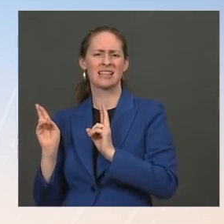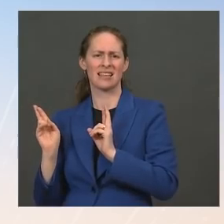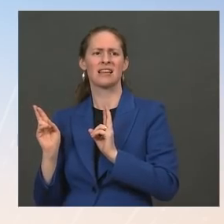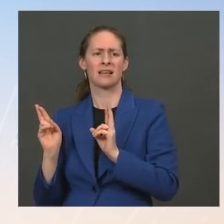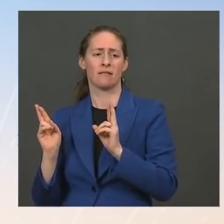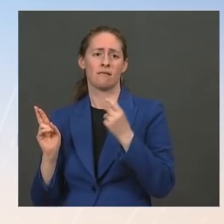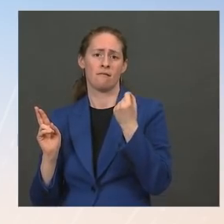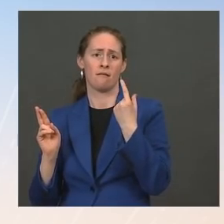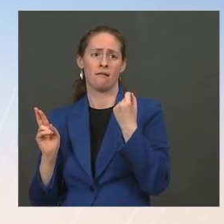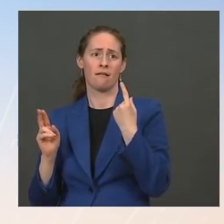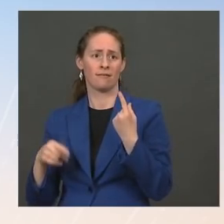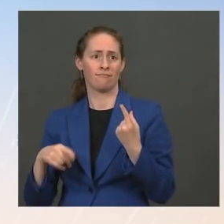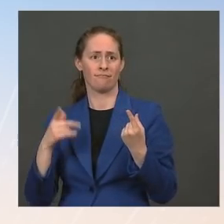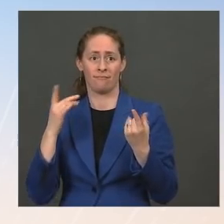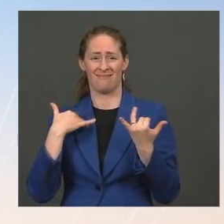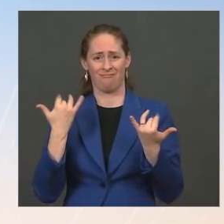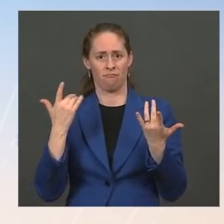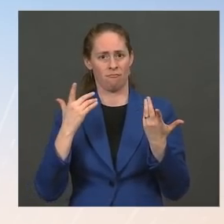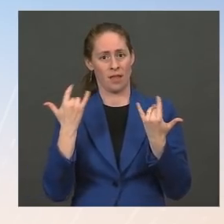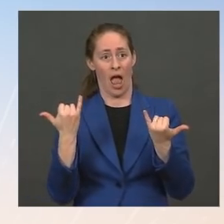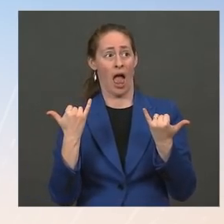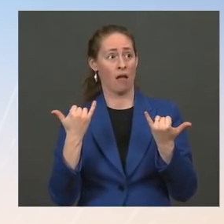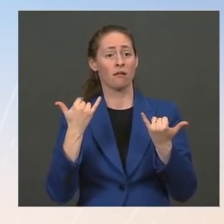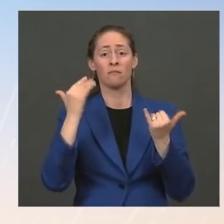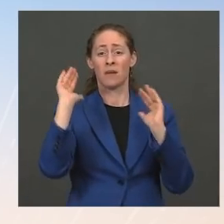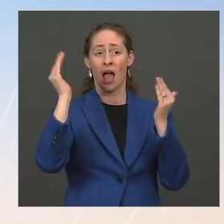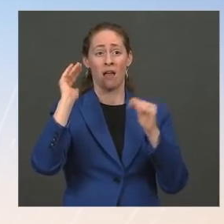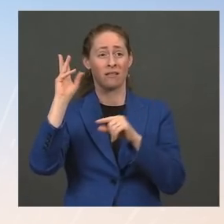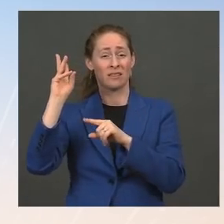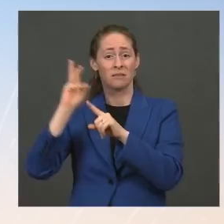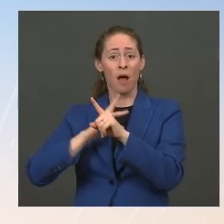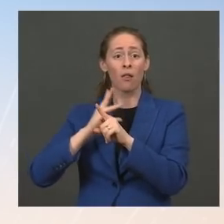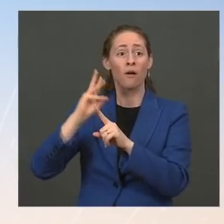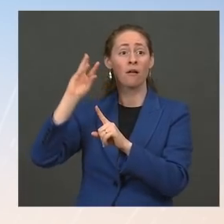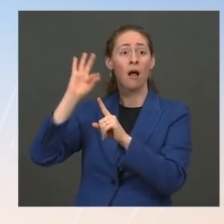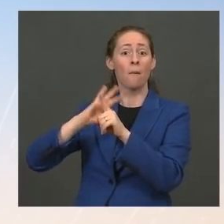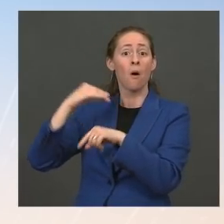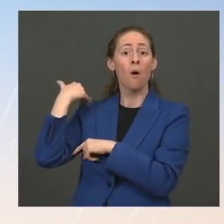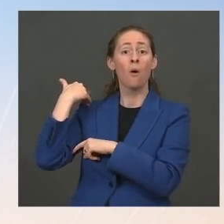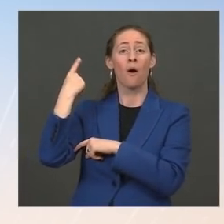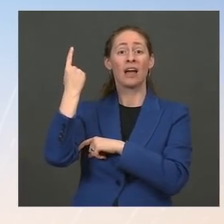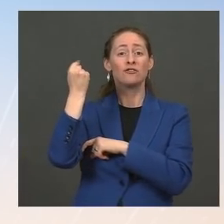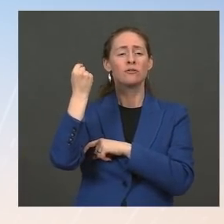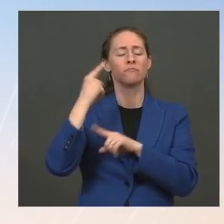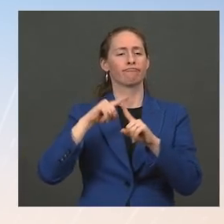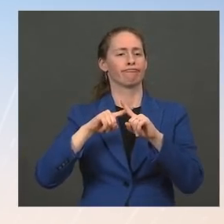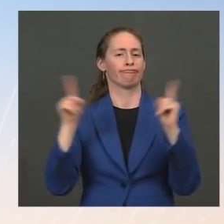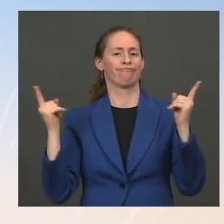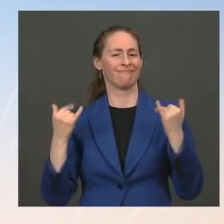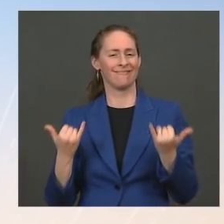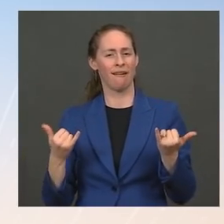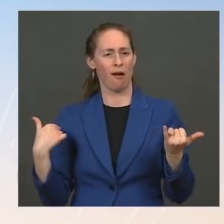because more than 82 percent of people in this country -- adults, I should say -- have had their first vaccine. They're widely available.